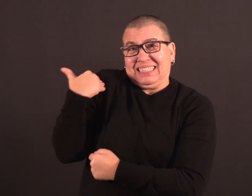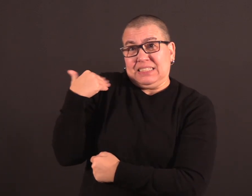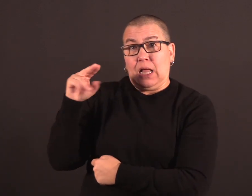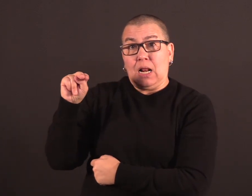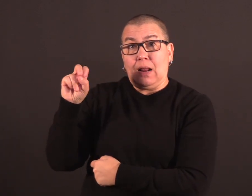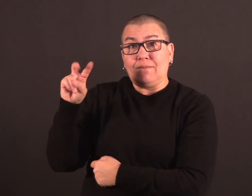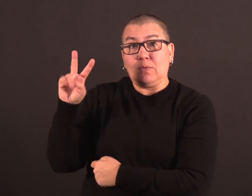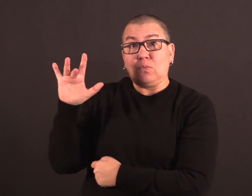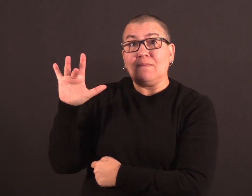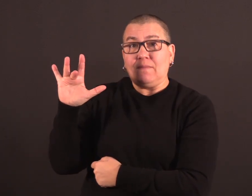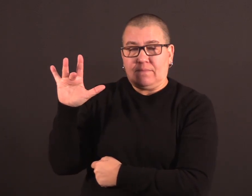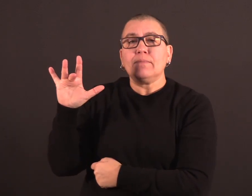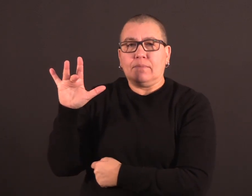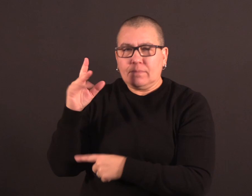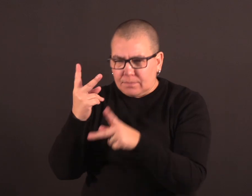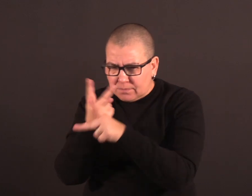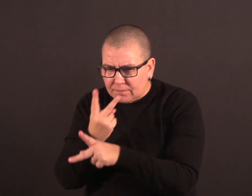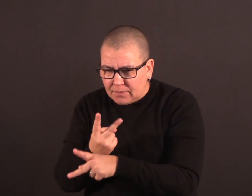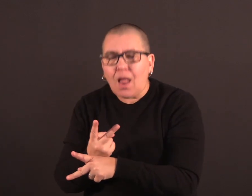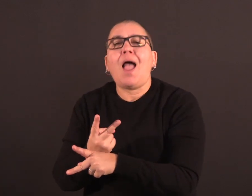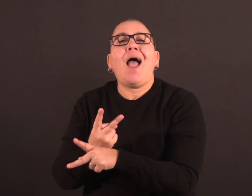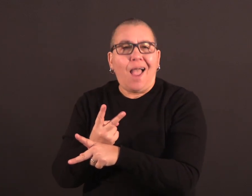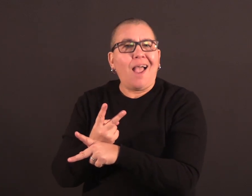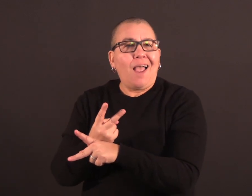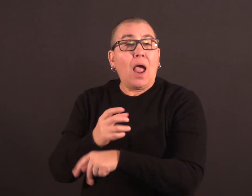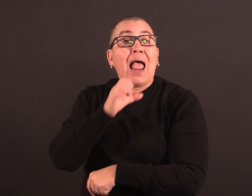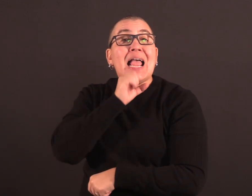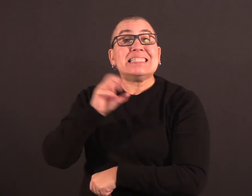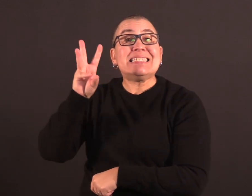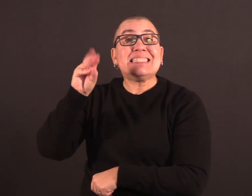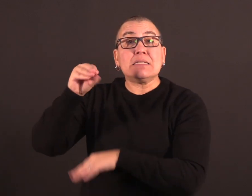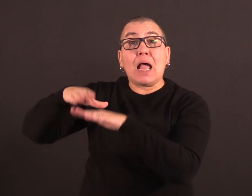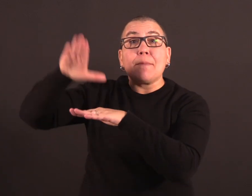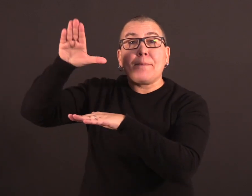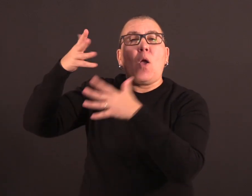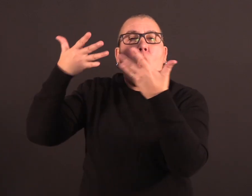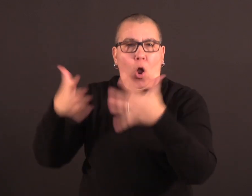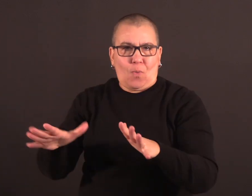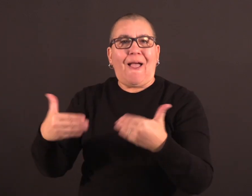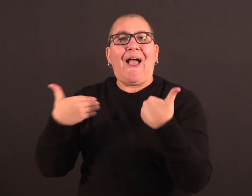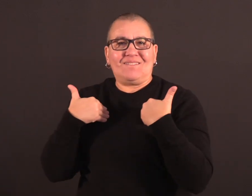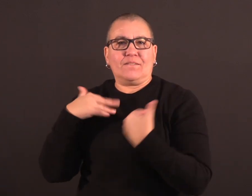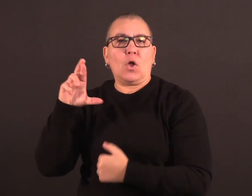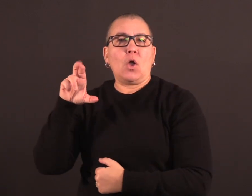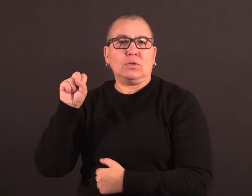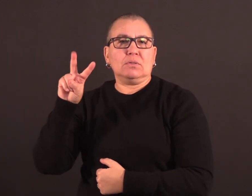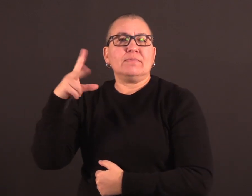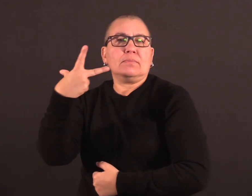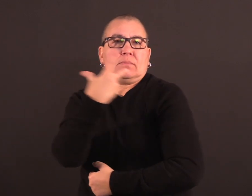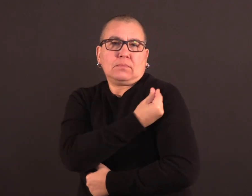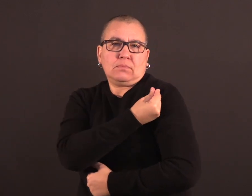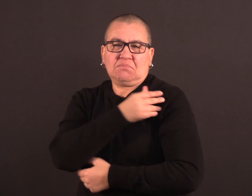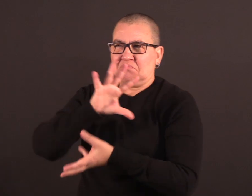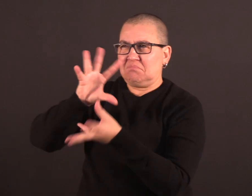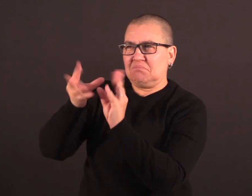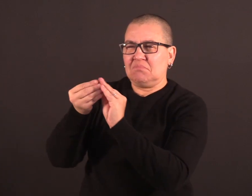had received an RSV vaccine. This is notably lower than the 60 percent of those in that age